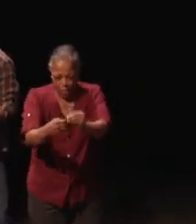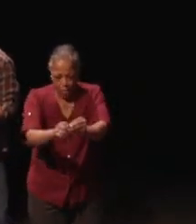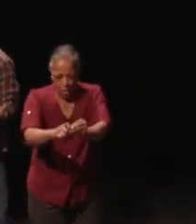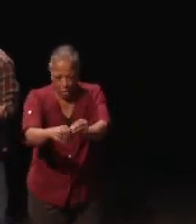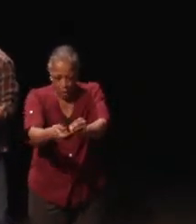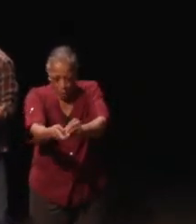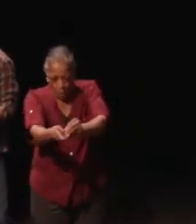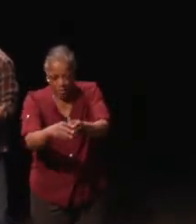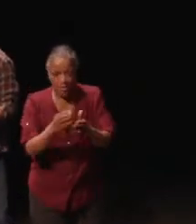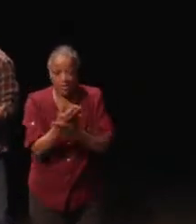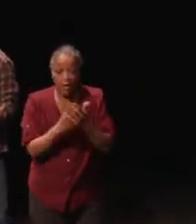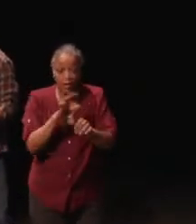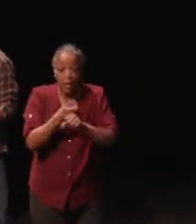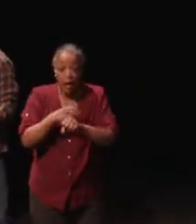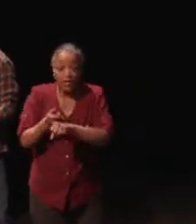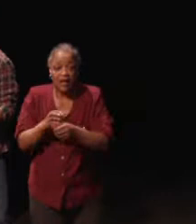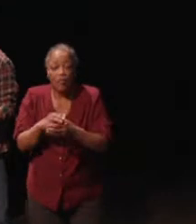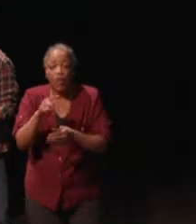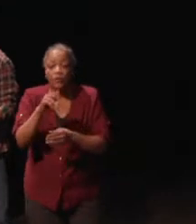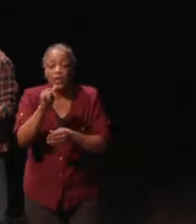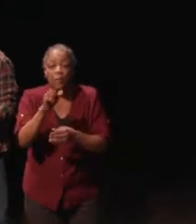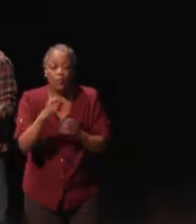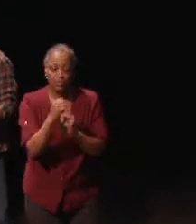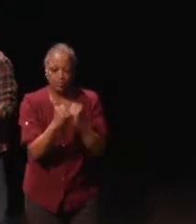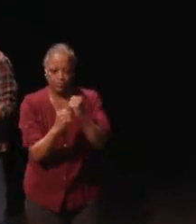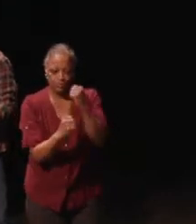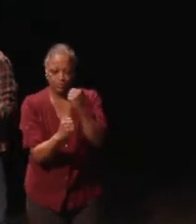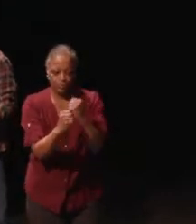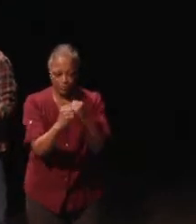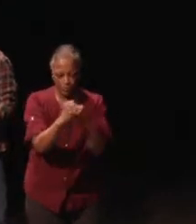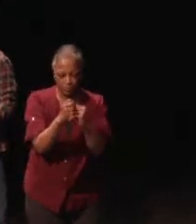Some locks inherently have more tumblers than others. Anyway, we've used a lot of data to come up with